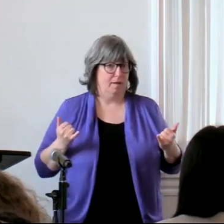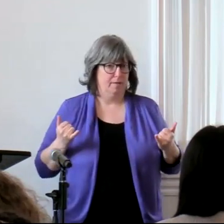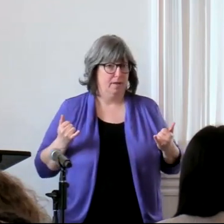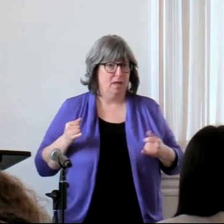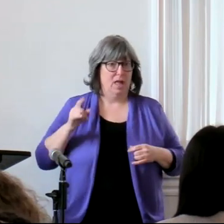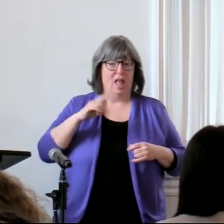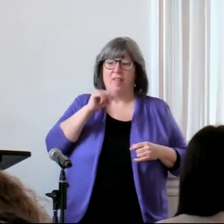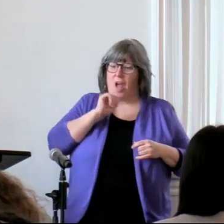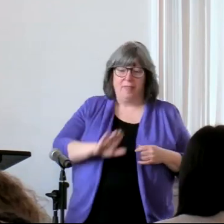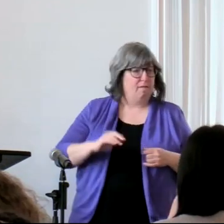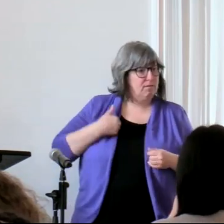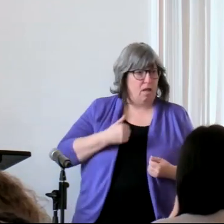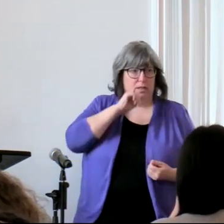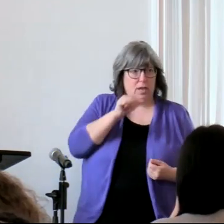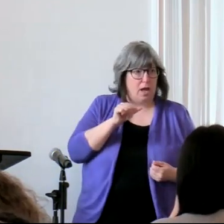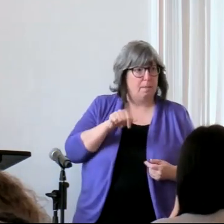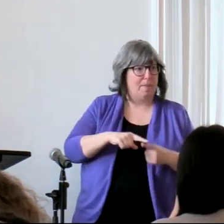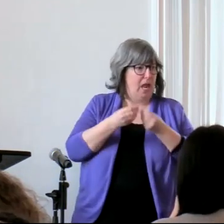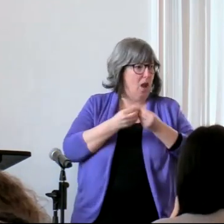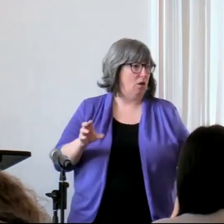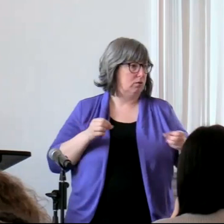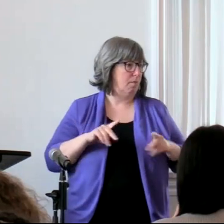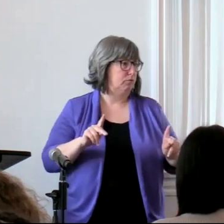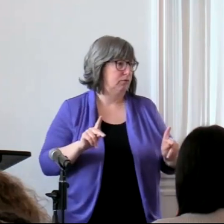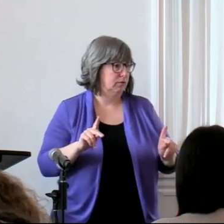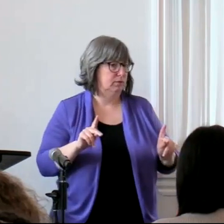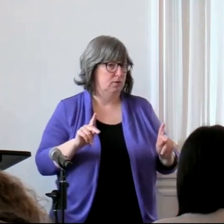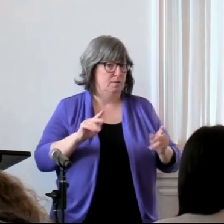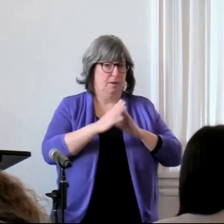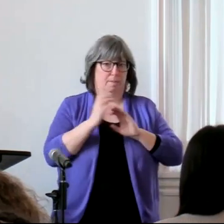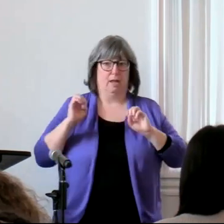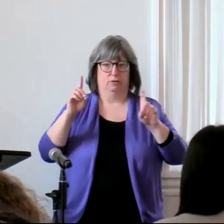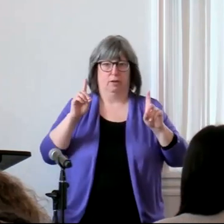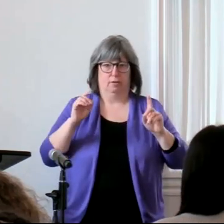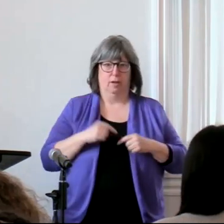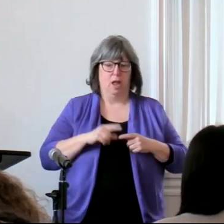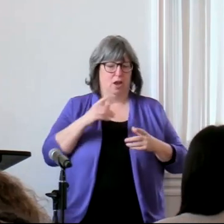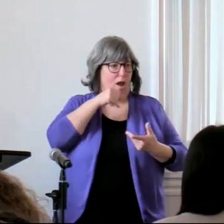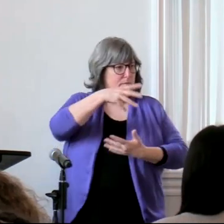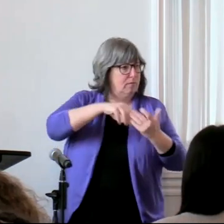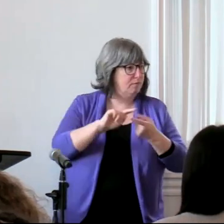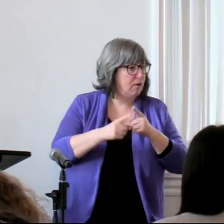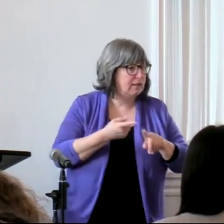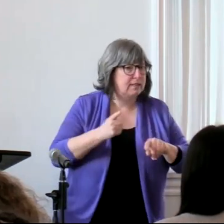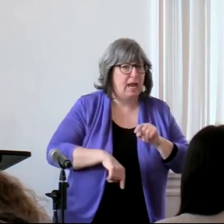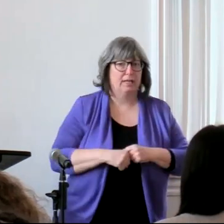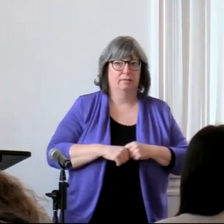Who through no fault of their own have lost the opportunity to be educated, to be with their friends and with peers.